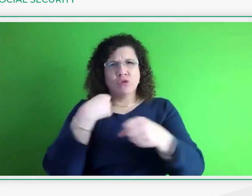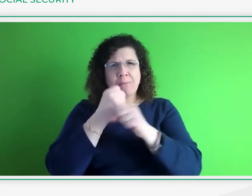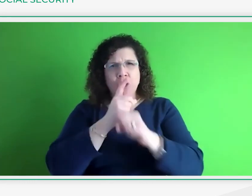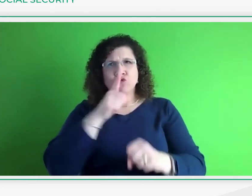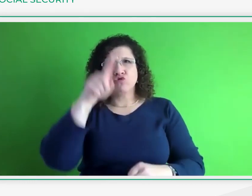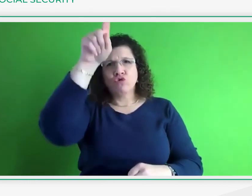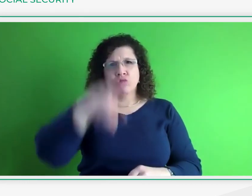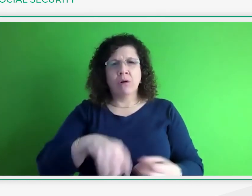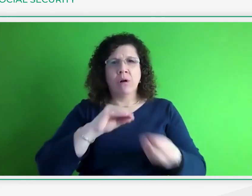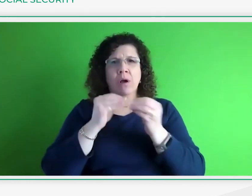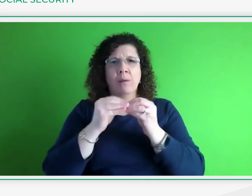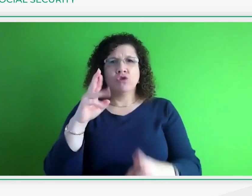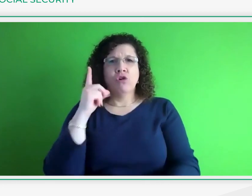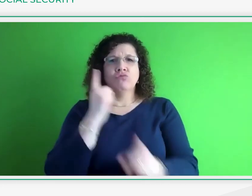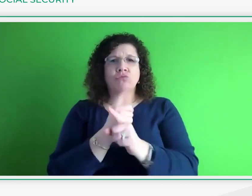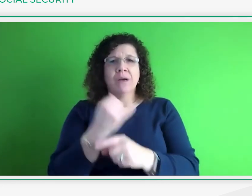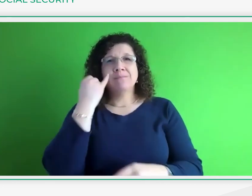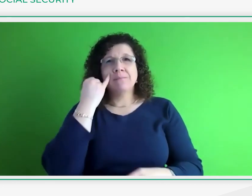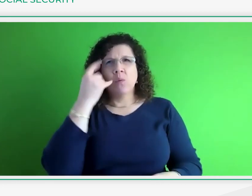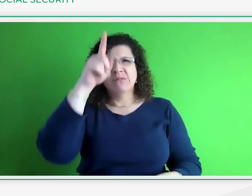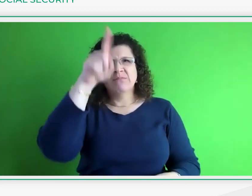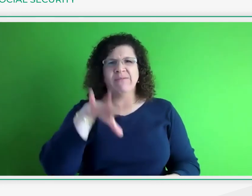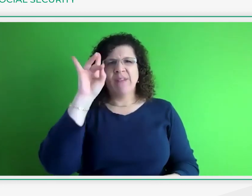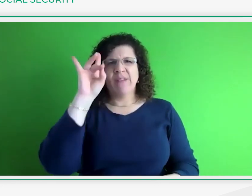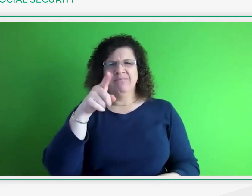And then review that, just to make sure the numbers are accurate.